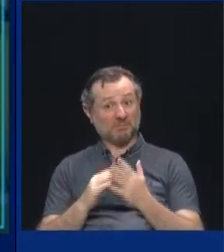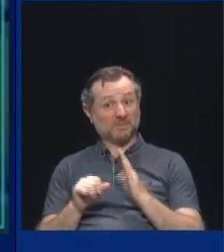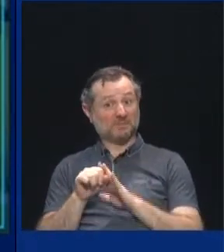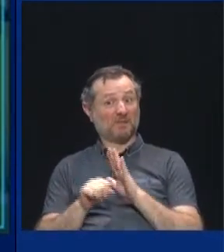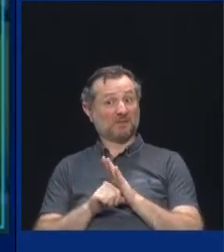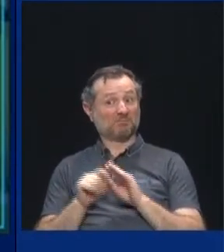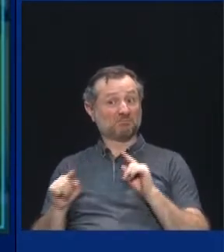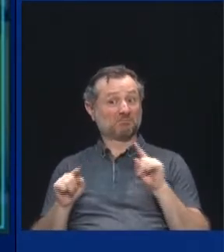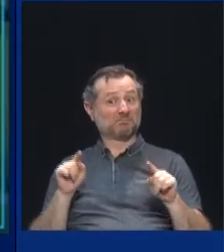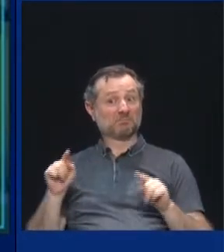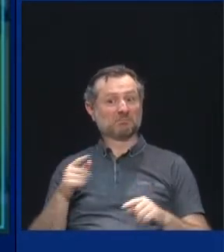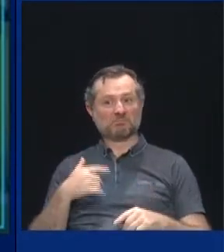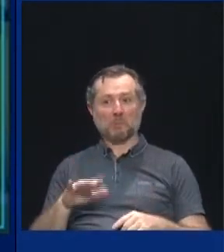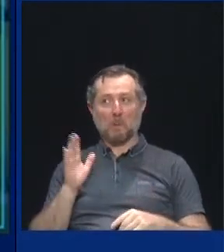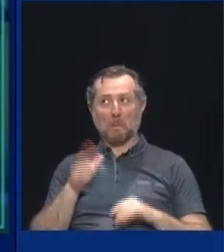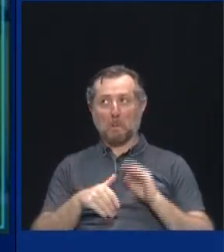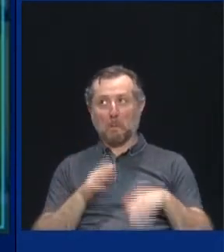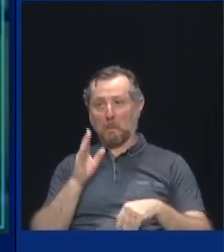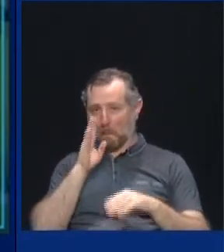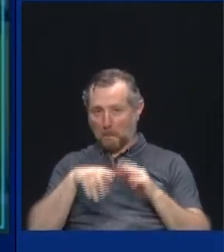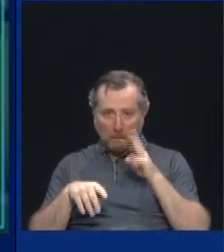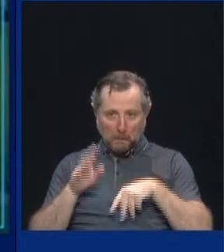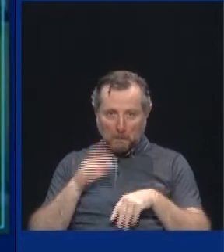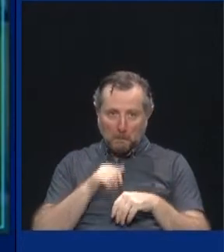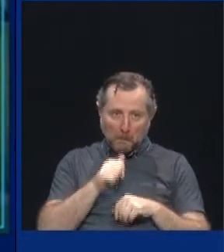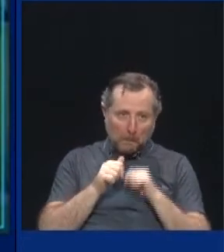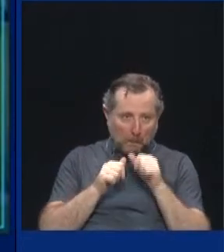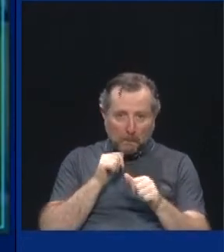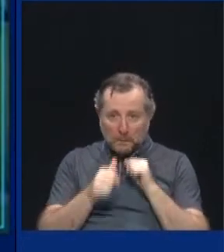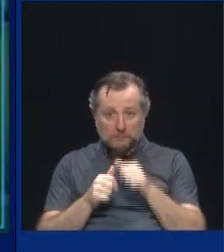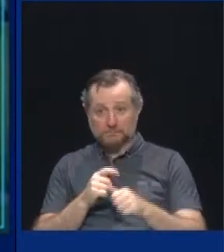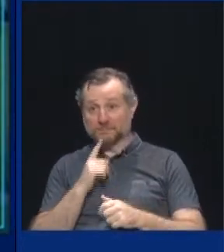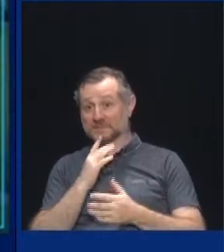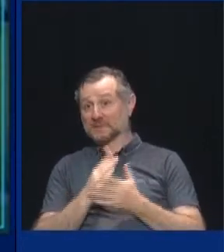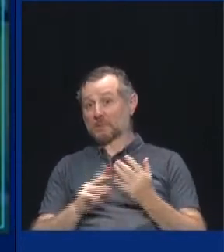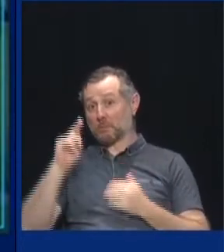WITH IT. SOME STATES TOOK THE COURSE OF